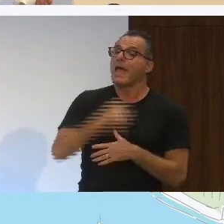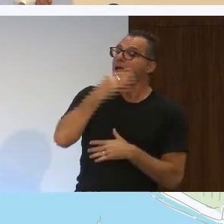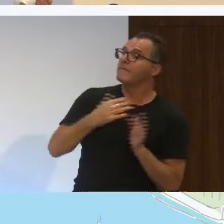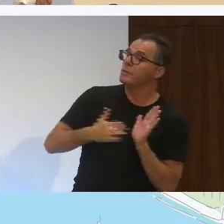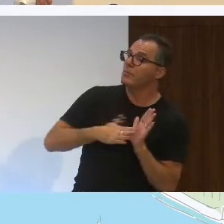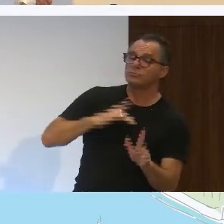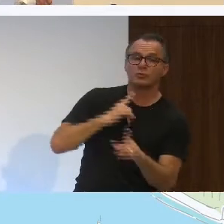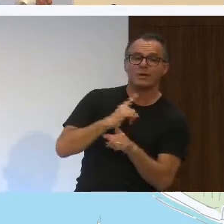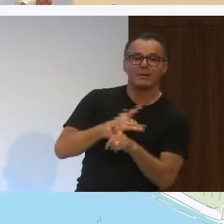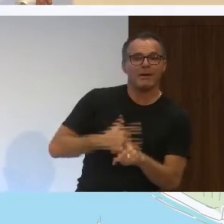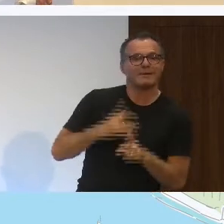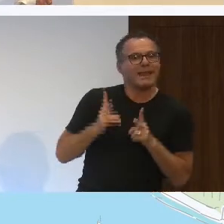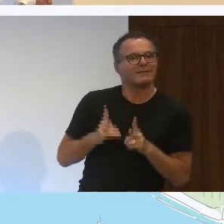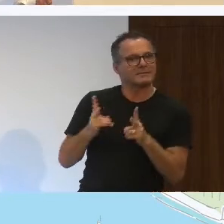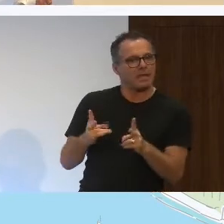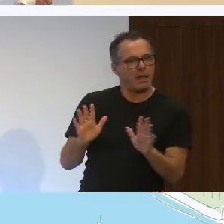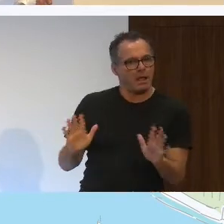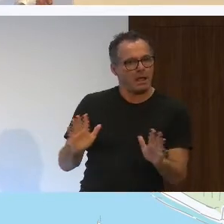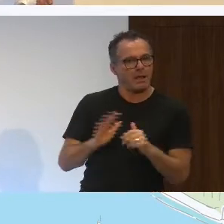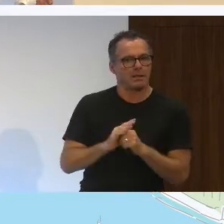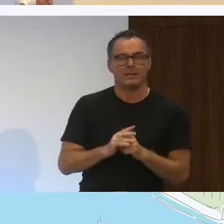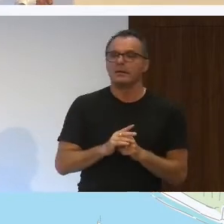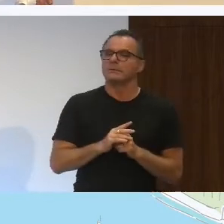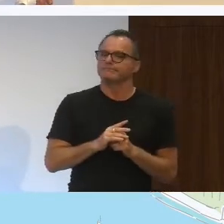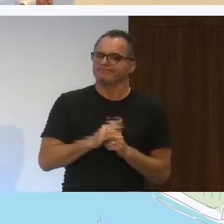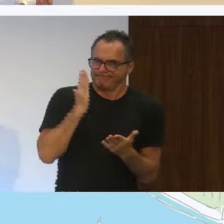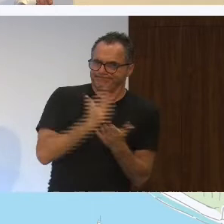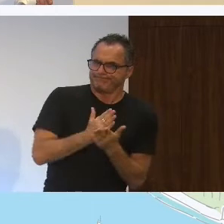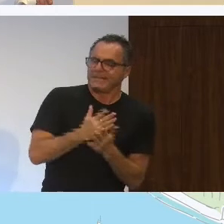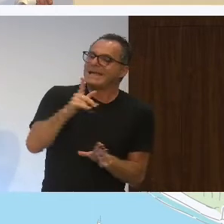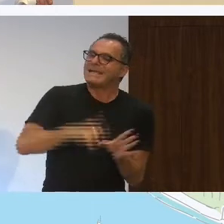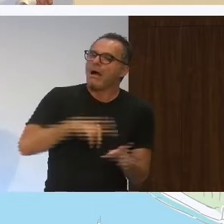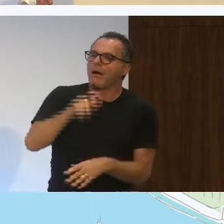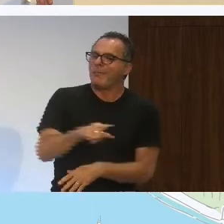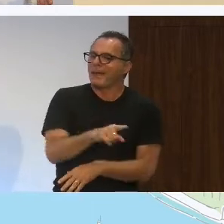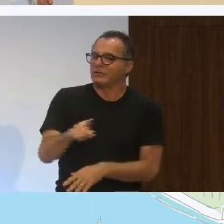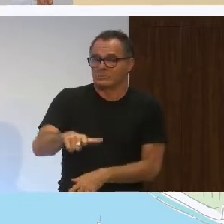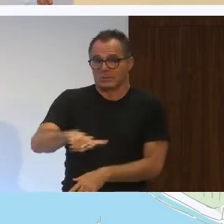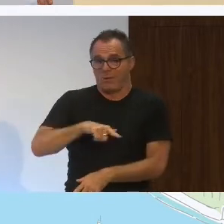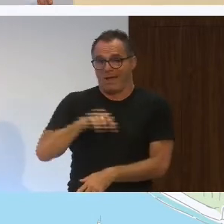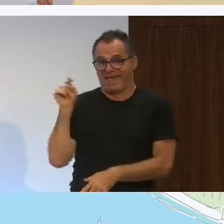lifestyle, younger patients, because younger patients tend to have